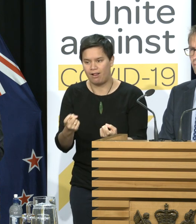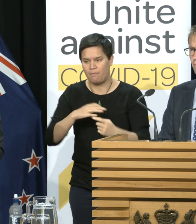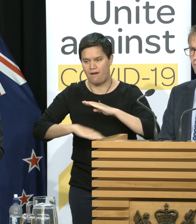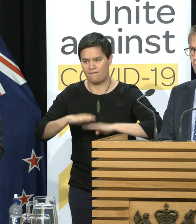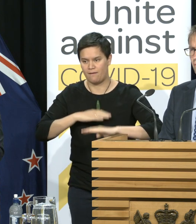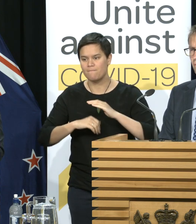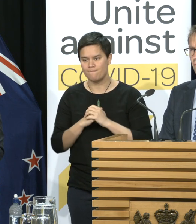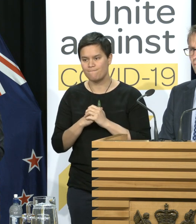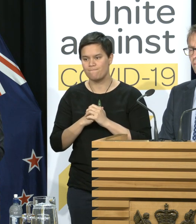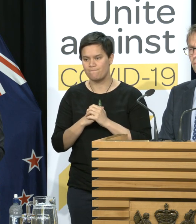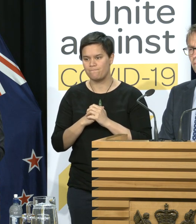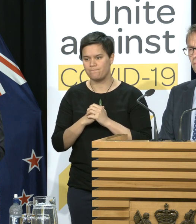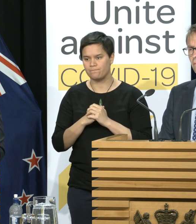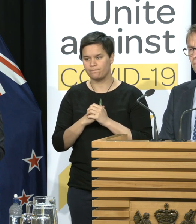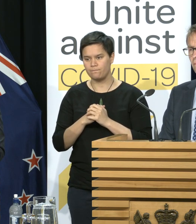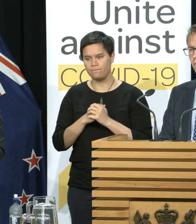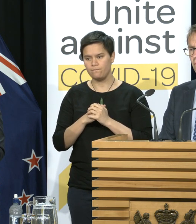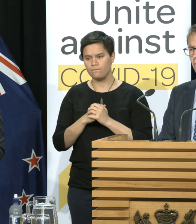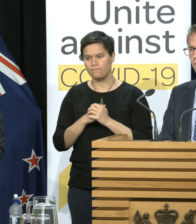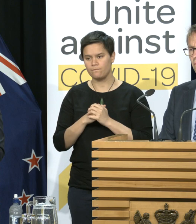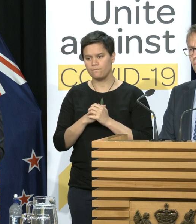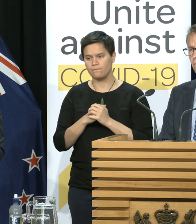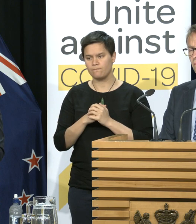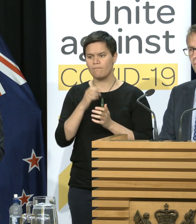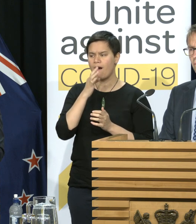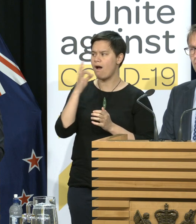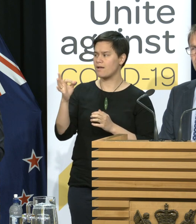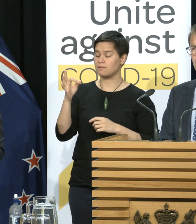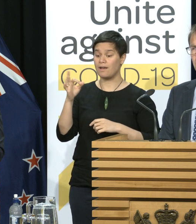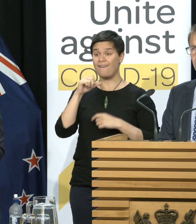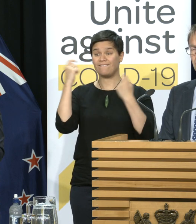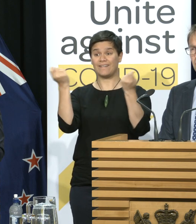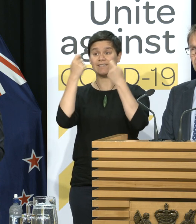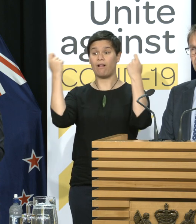Scenario though. In terms of the scanning at the entrances of these festivals,